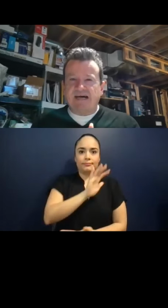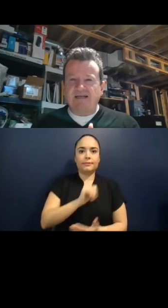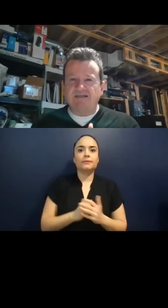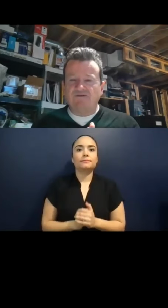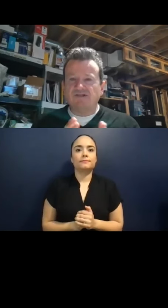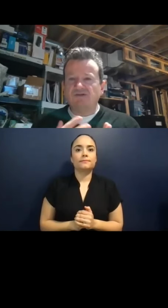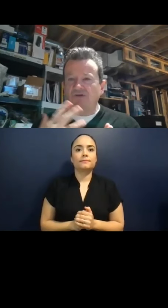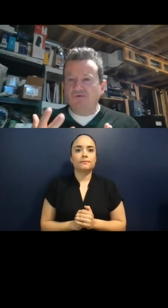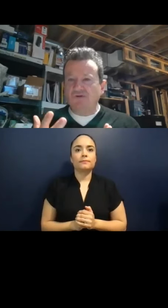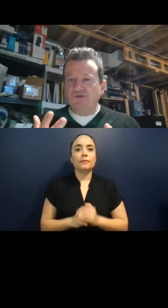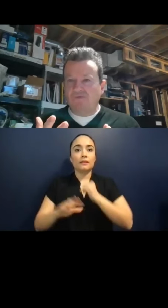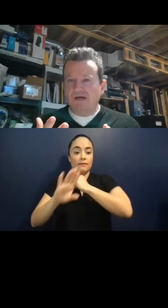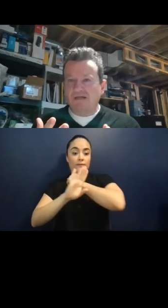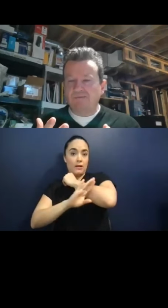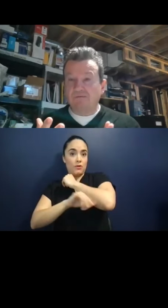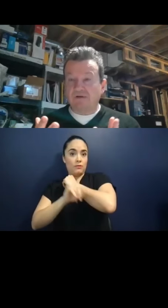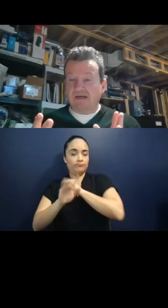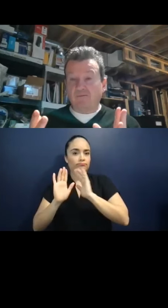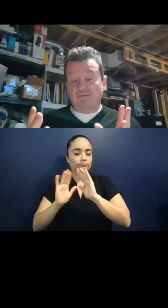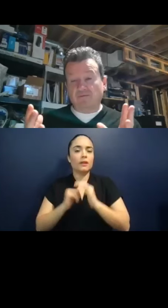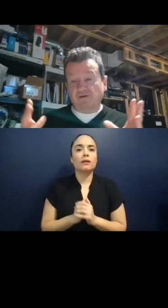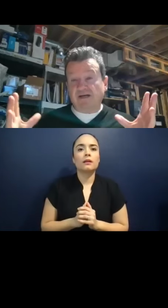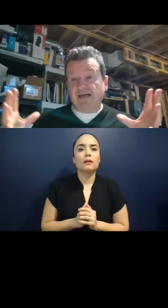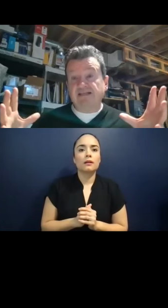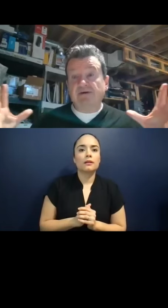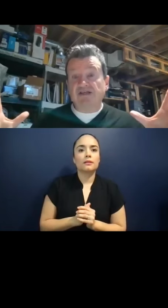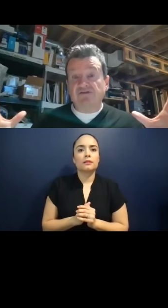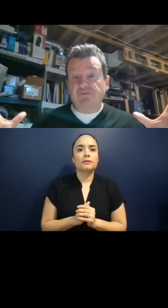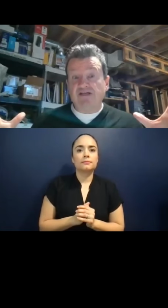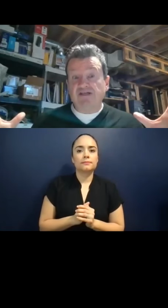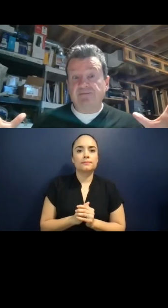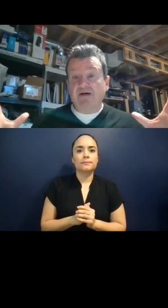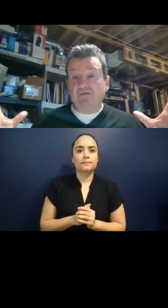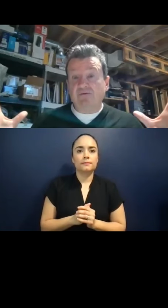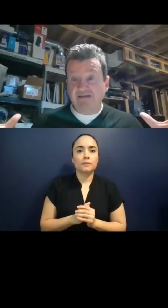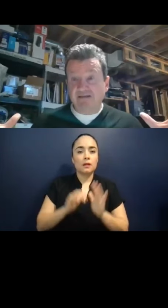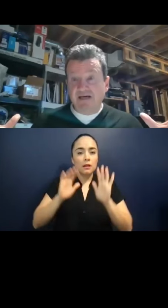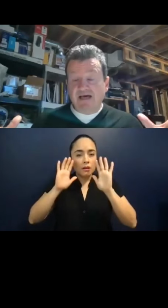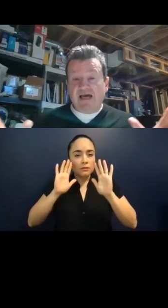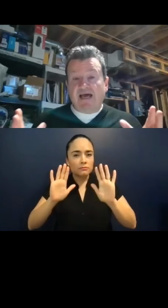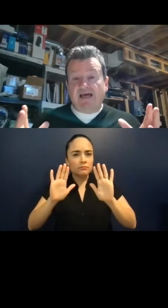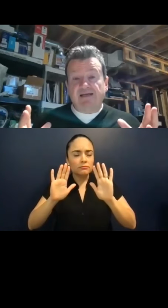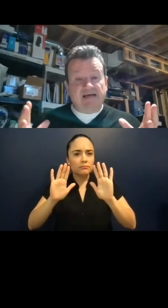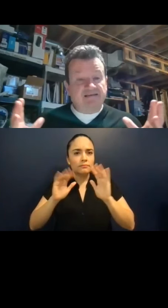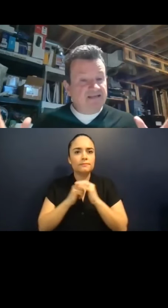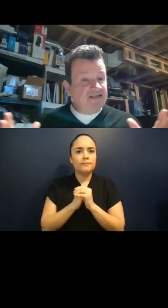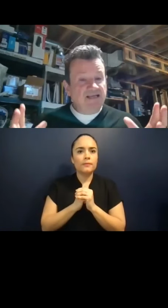to vaccinate everyone in Canada, 33+ million people.